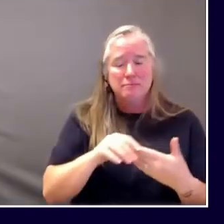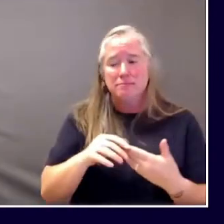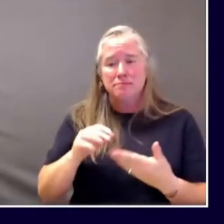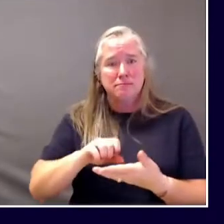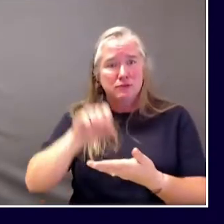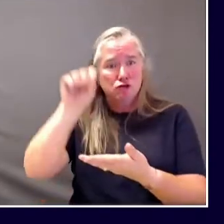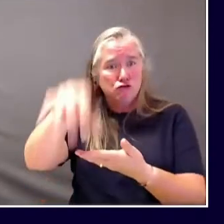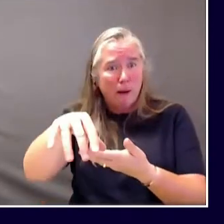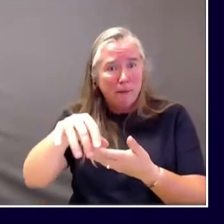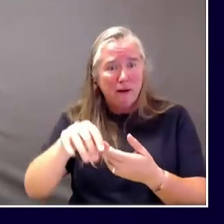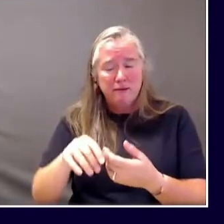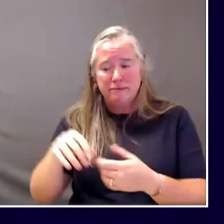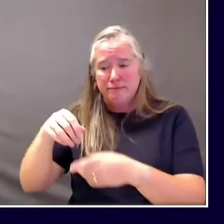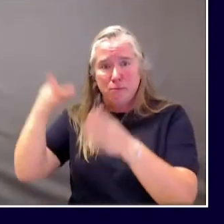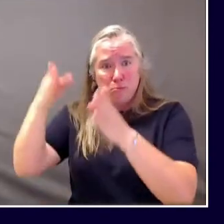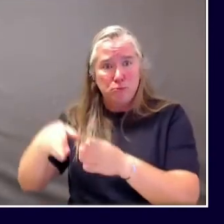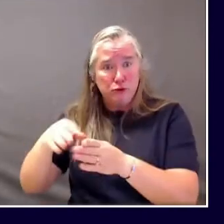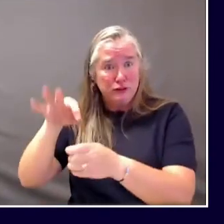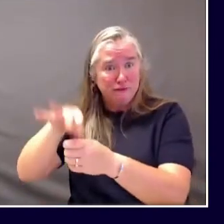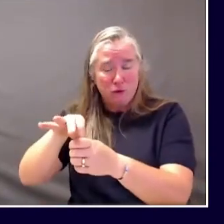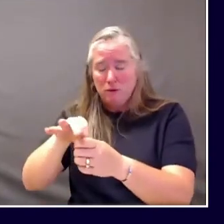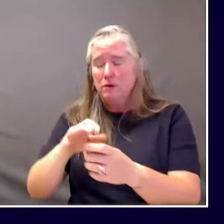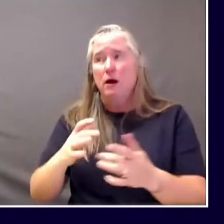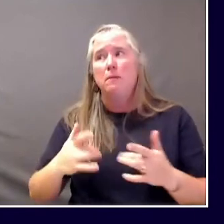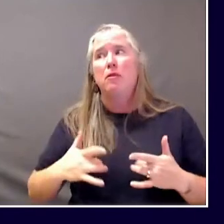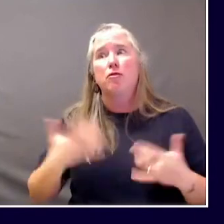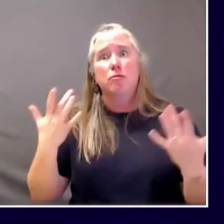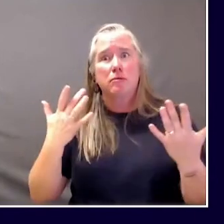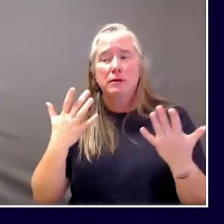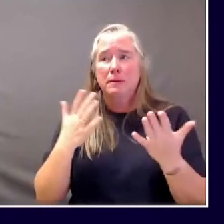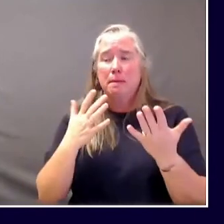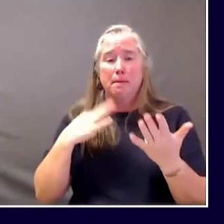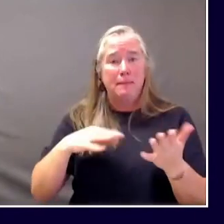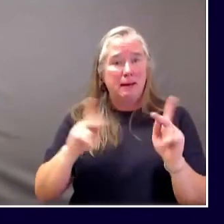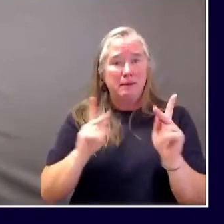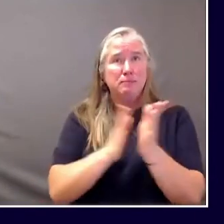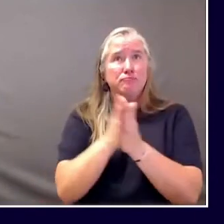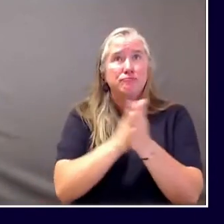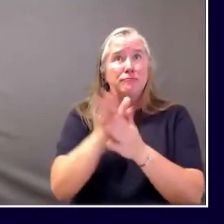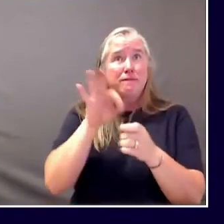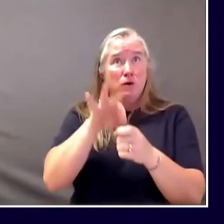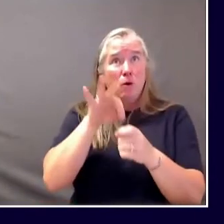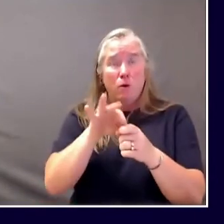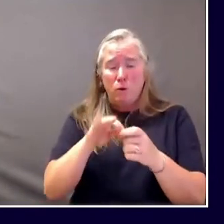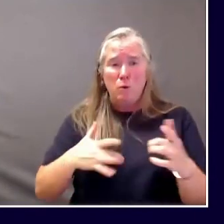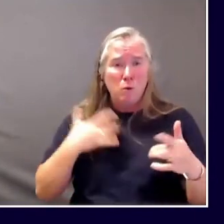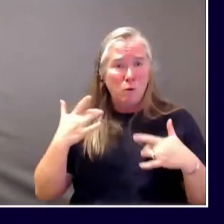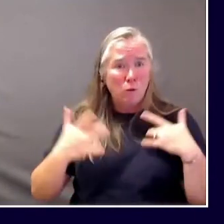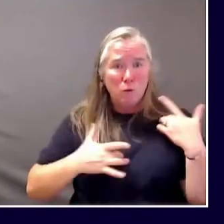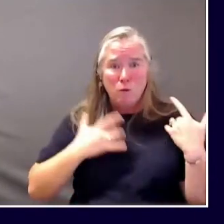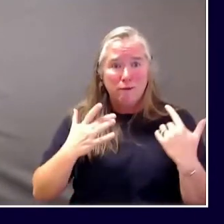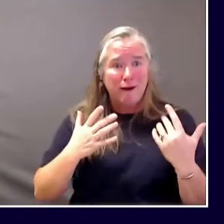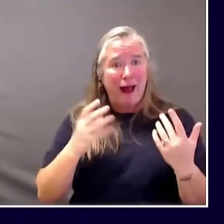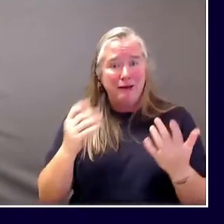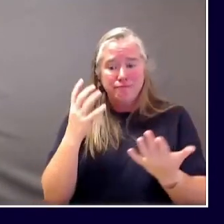and I'm delighted with the